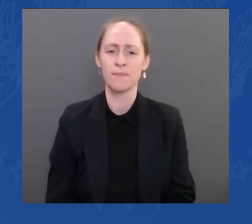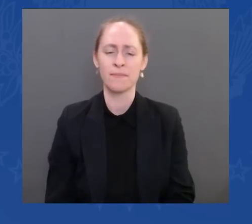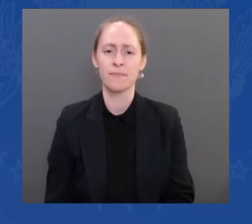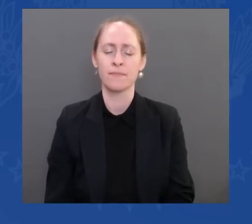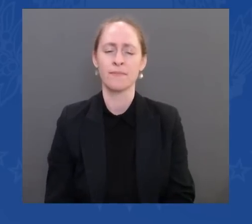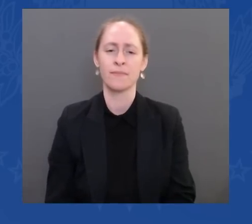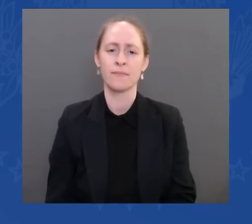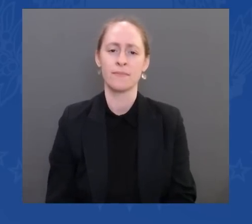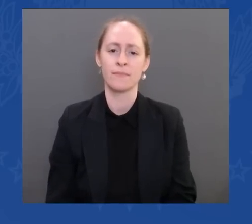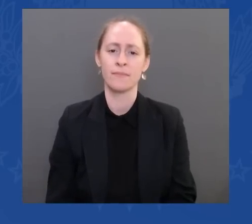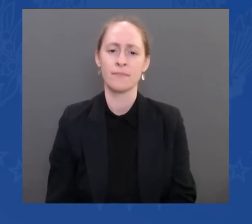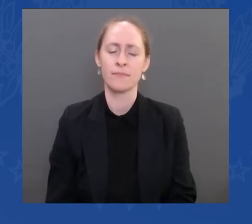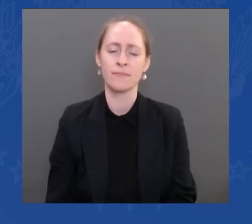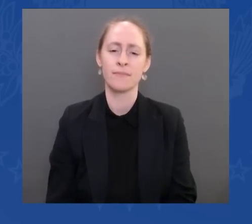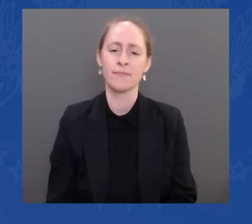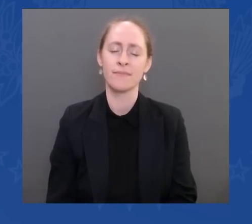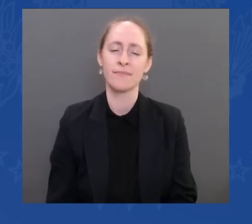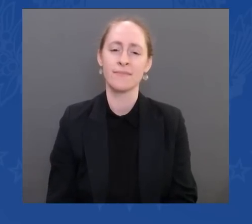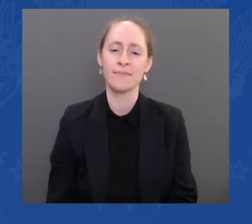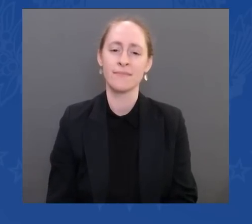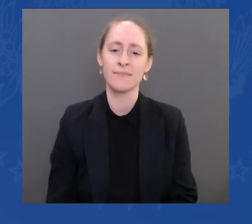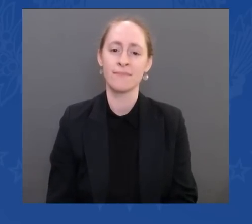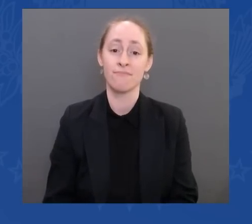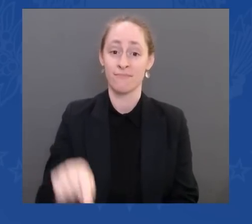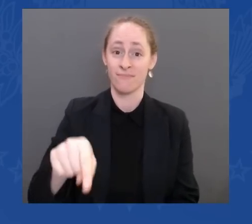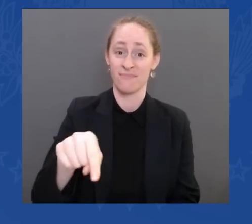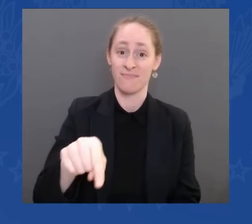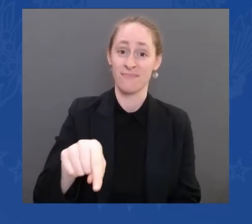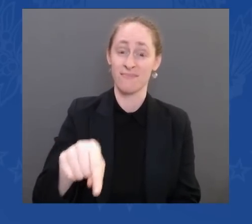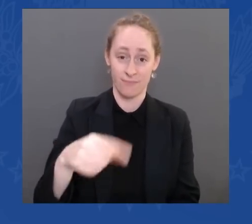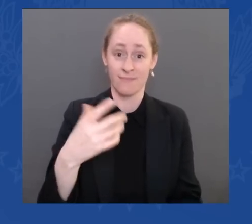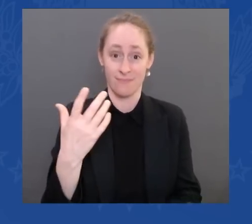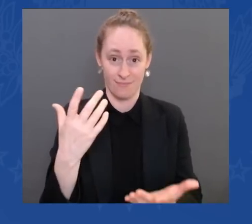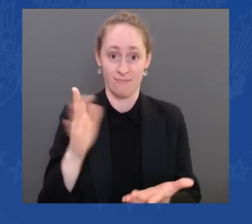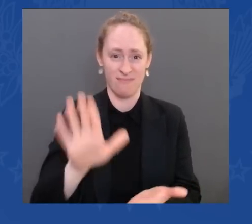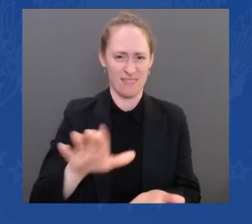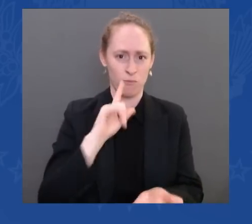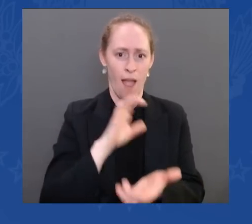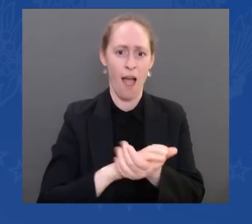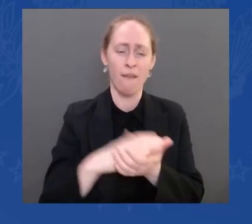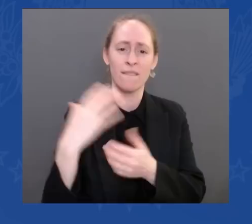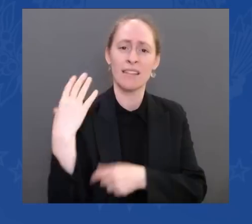And he said, "No, no. She did it. She did it." And I looked at her, and he said,